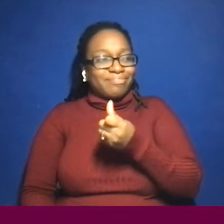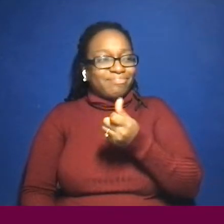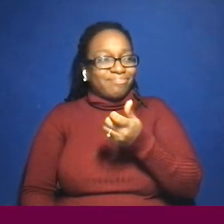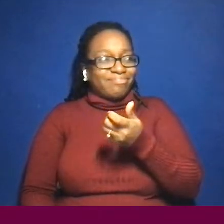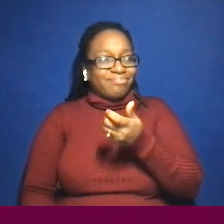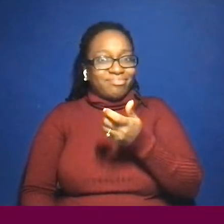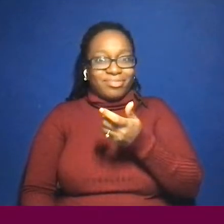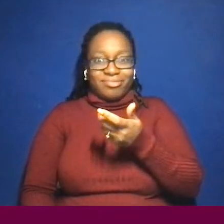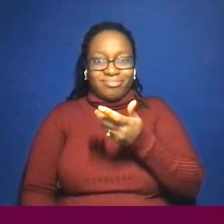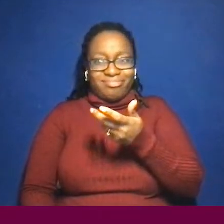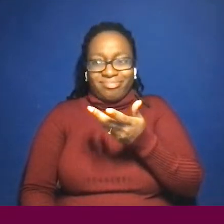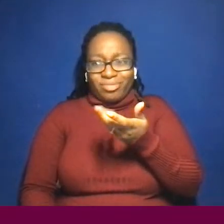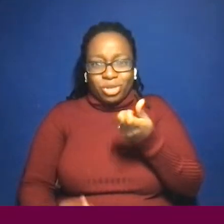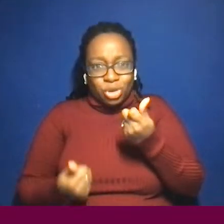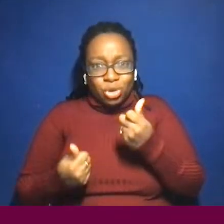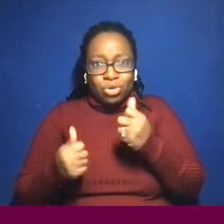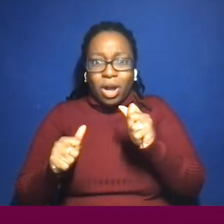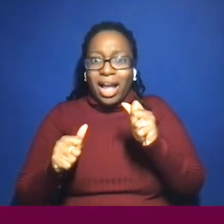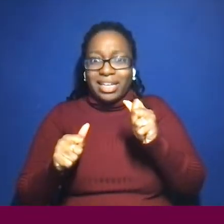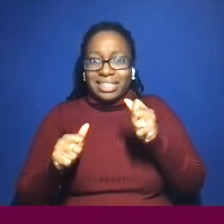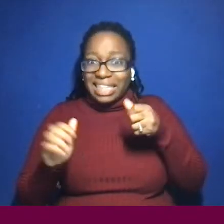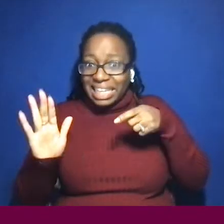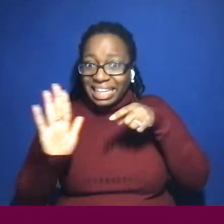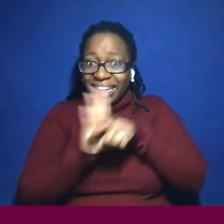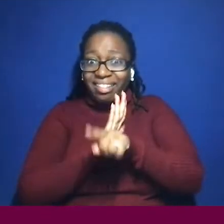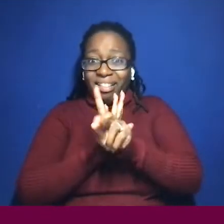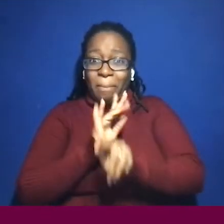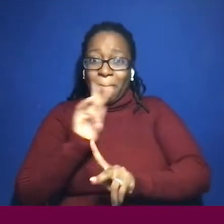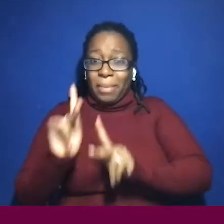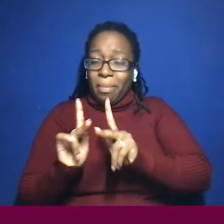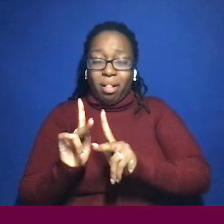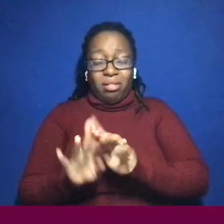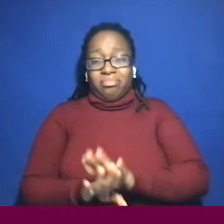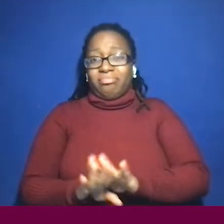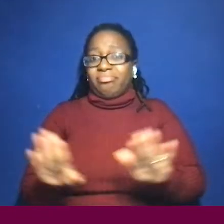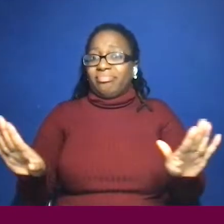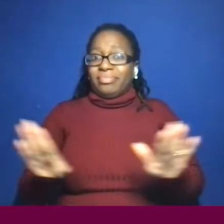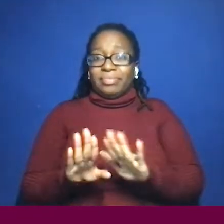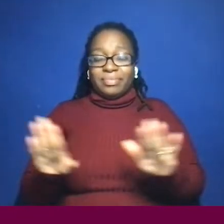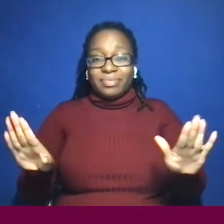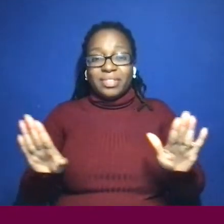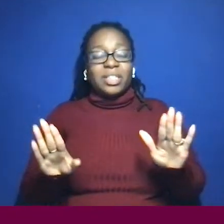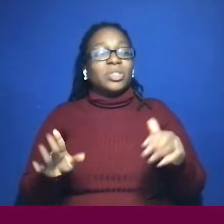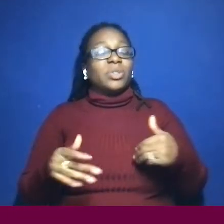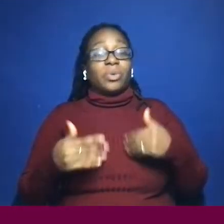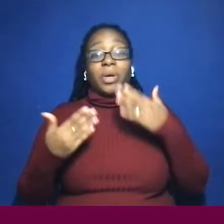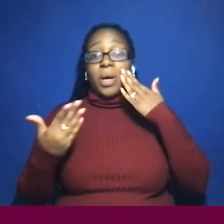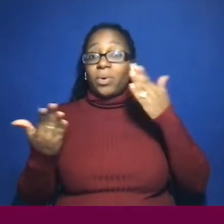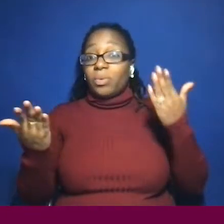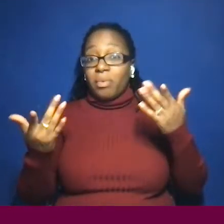even talked about ending the lives of patients. So it felt like whatever had happened, and there